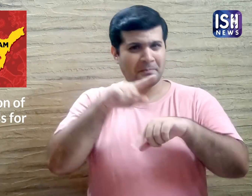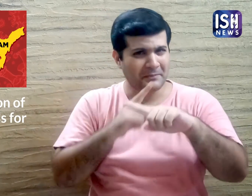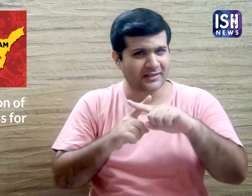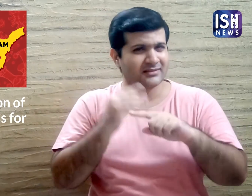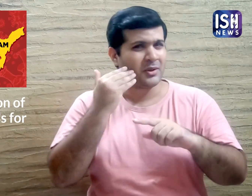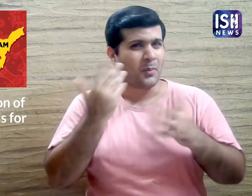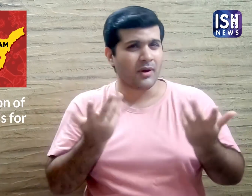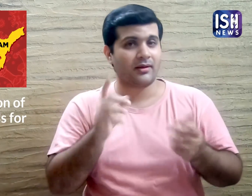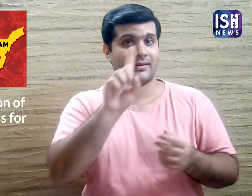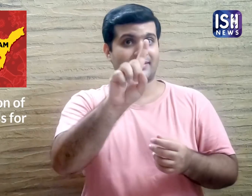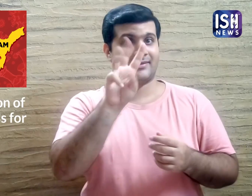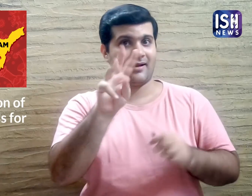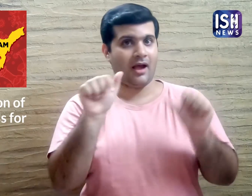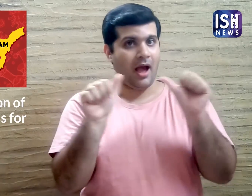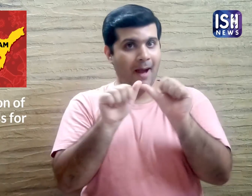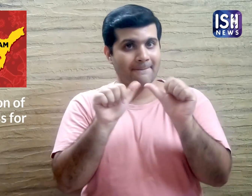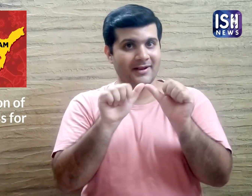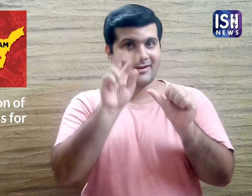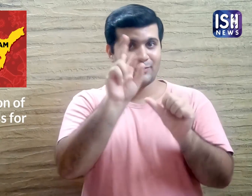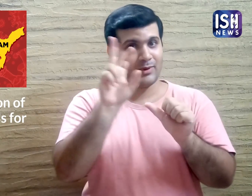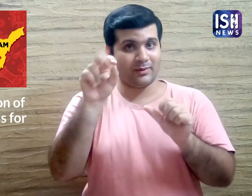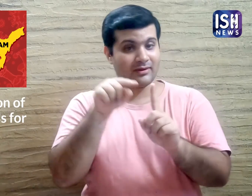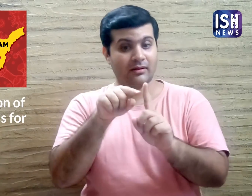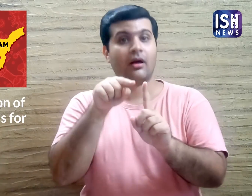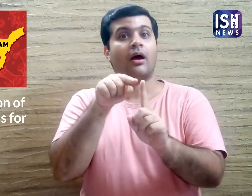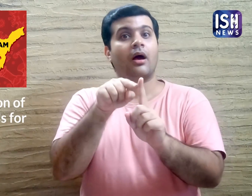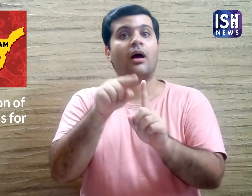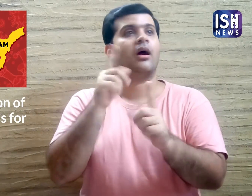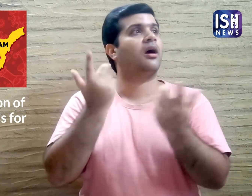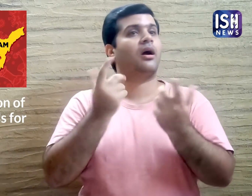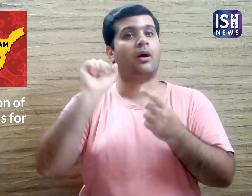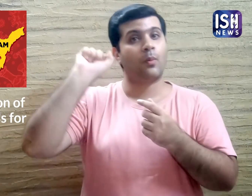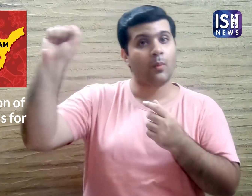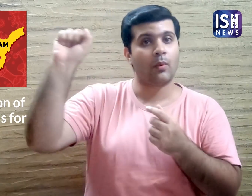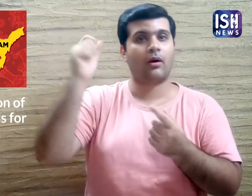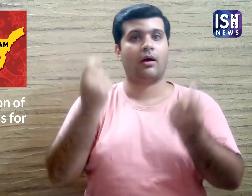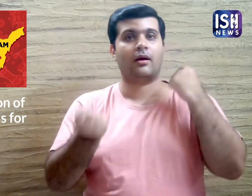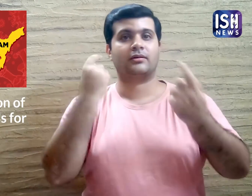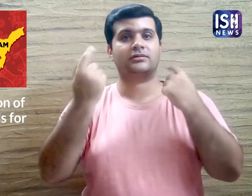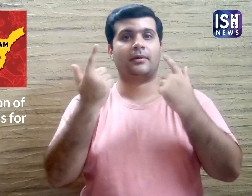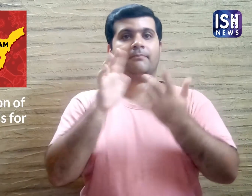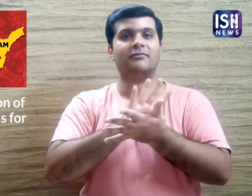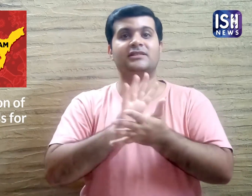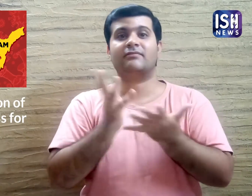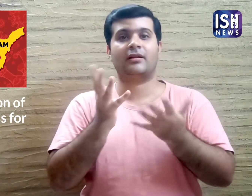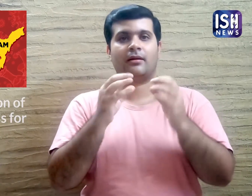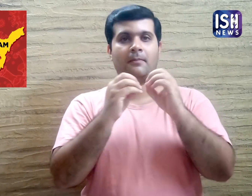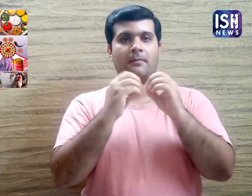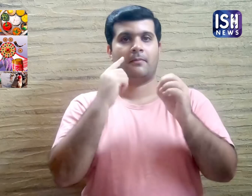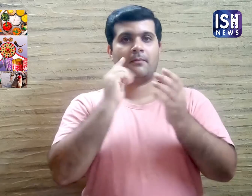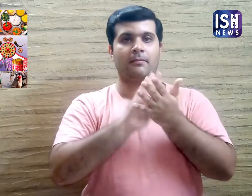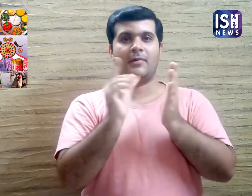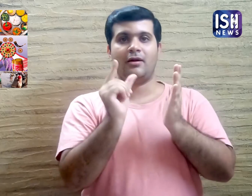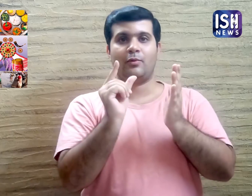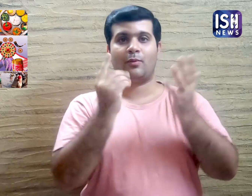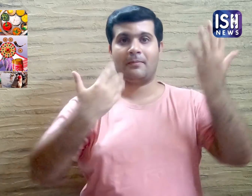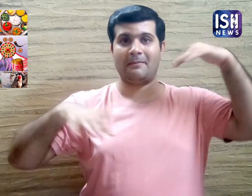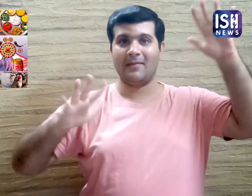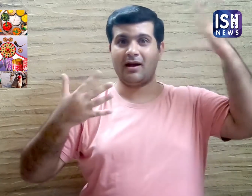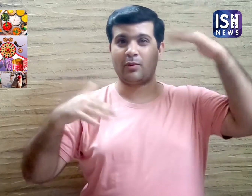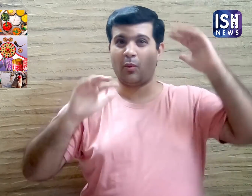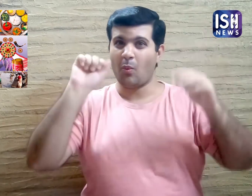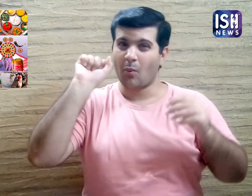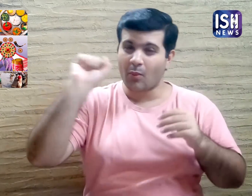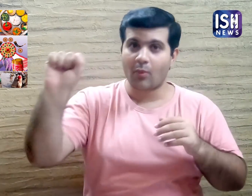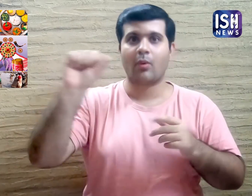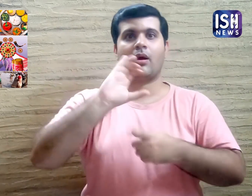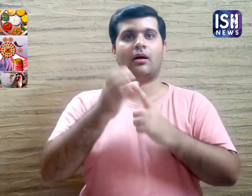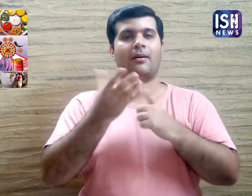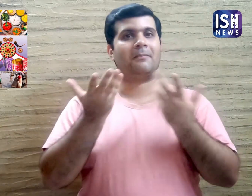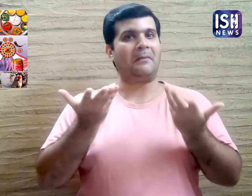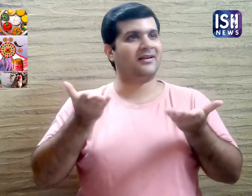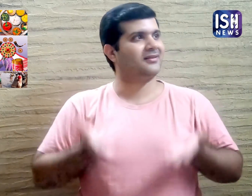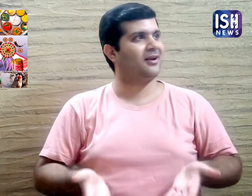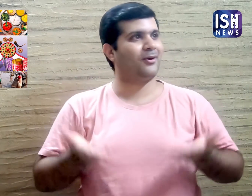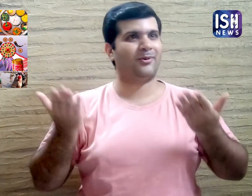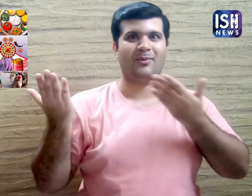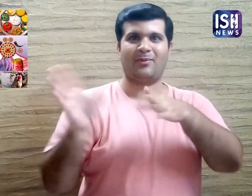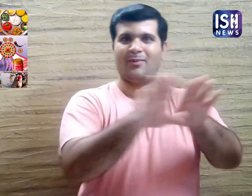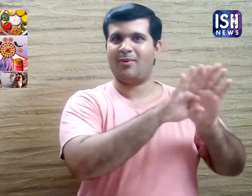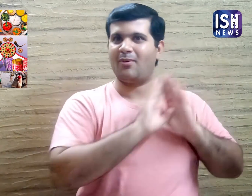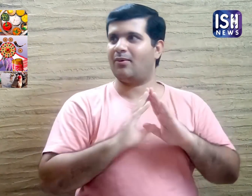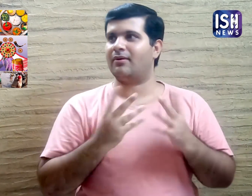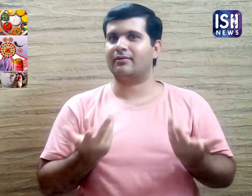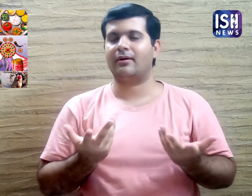On 13th April Assam celebrates its cultural festival Bihu. Now as the lockdown was imposed